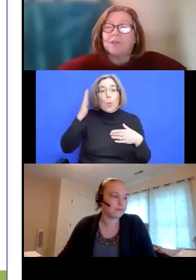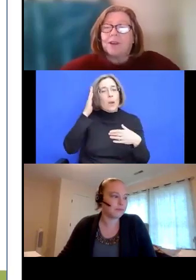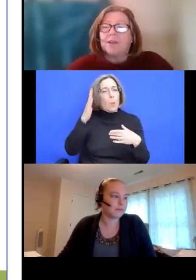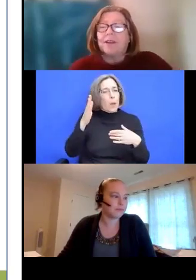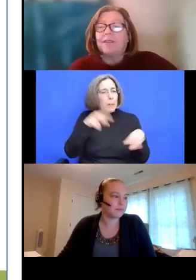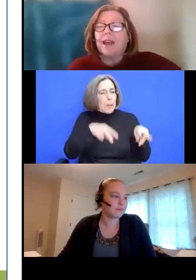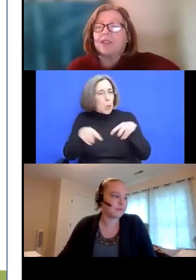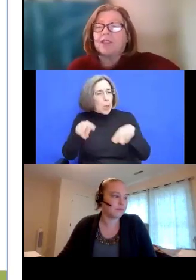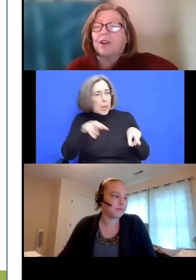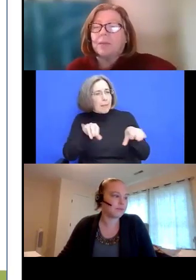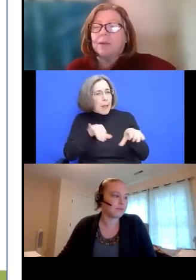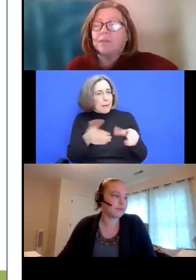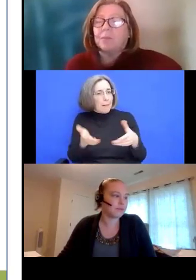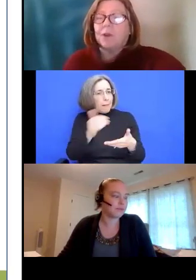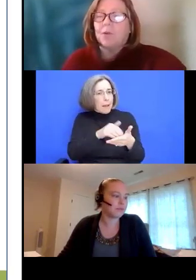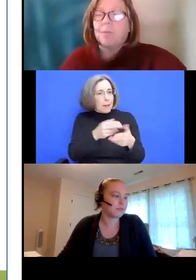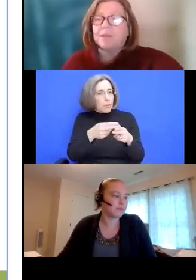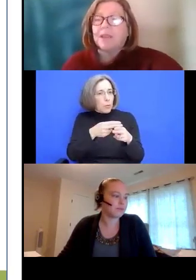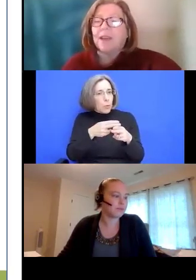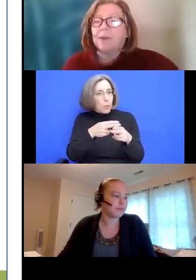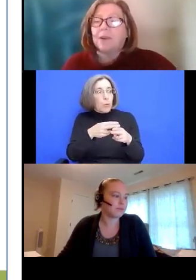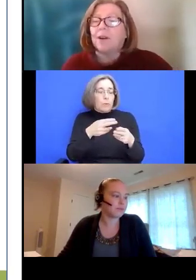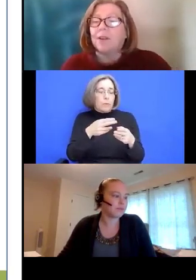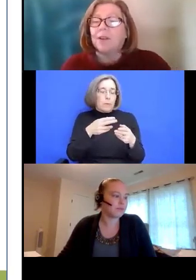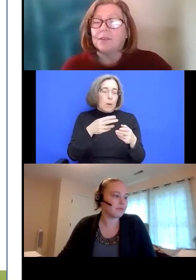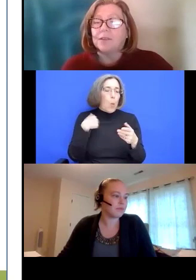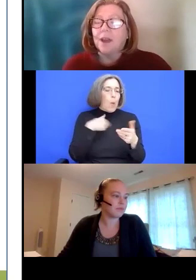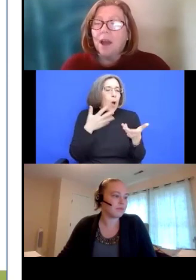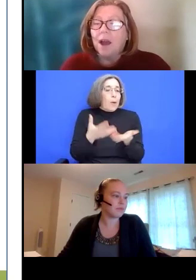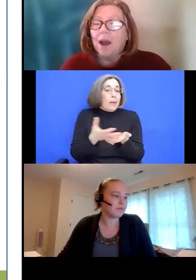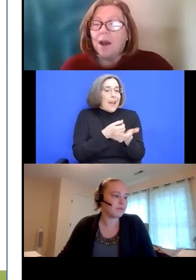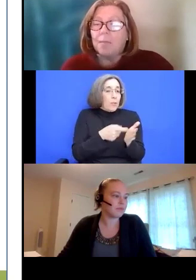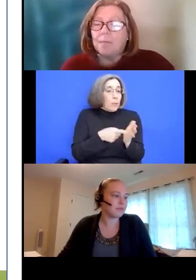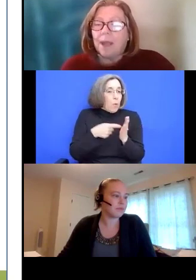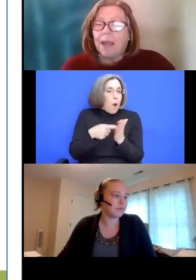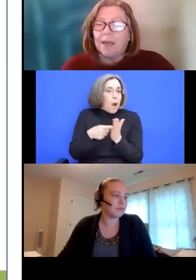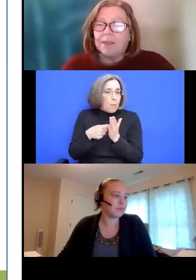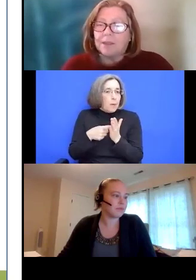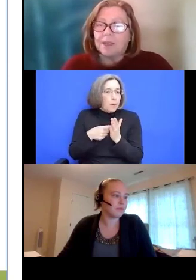There have actually already been some requirements gathering on those and it's looking like